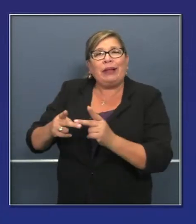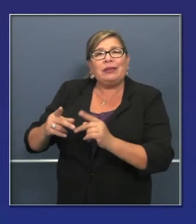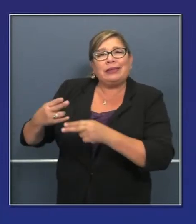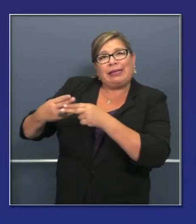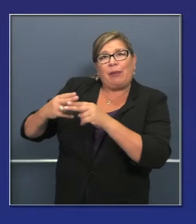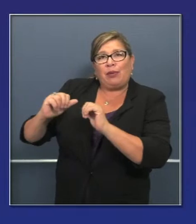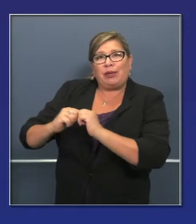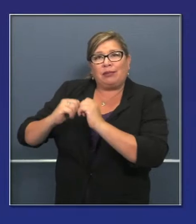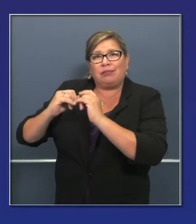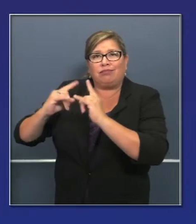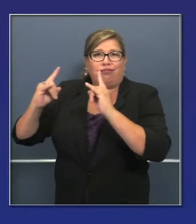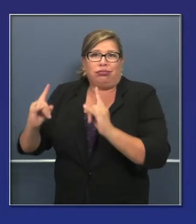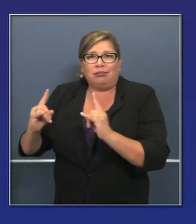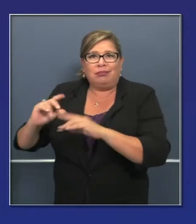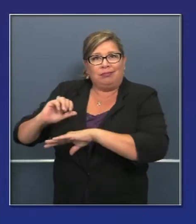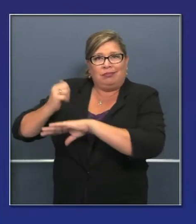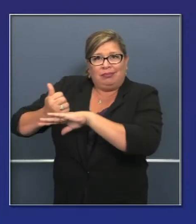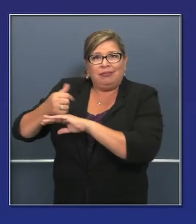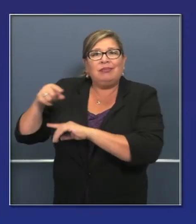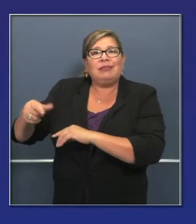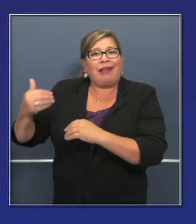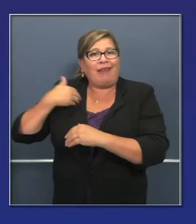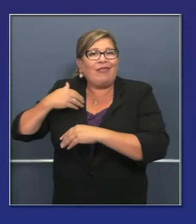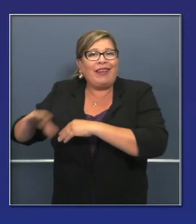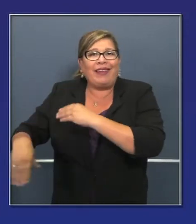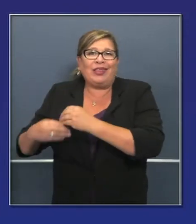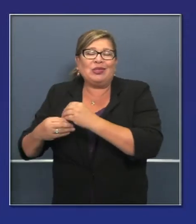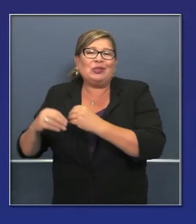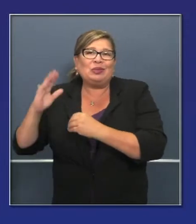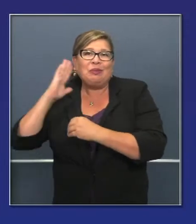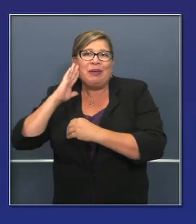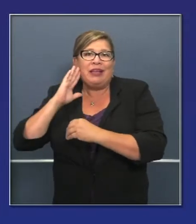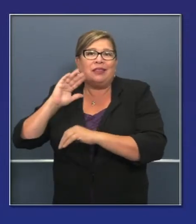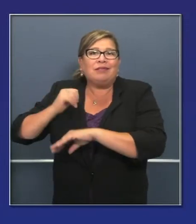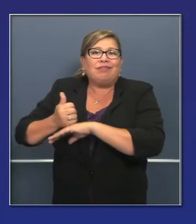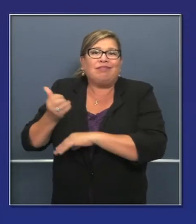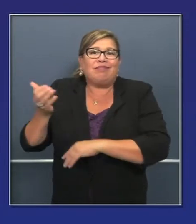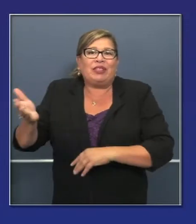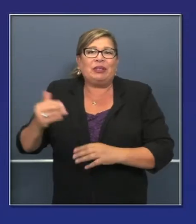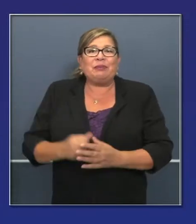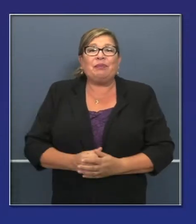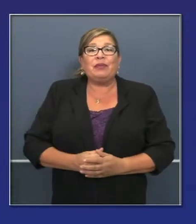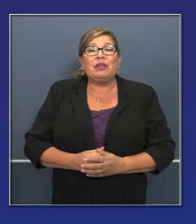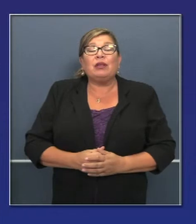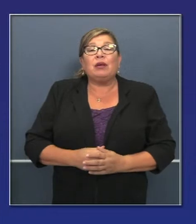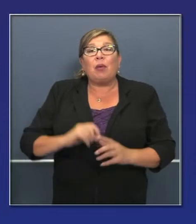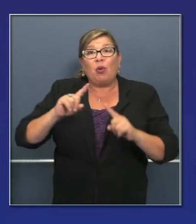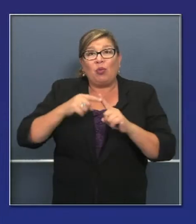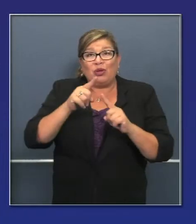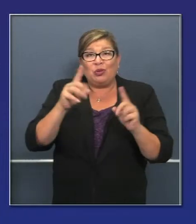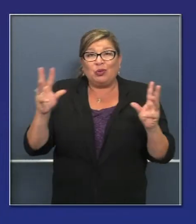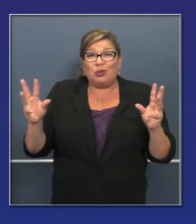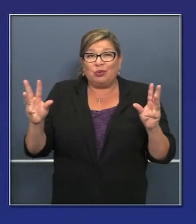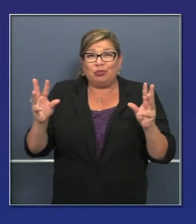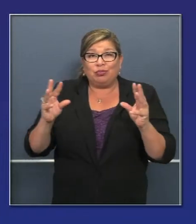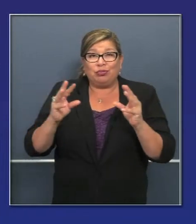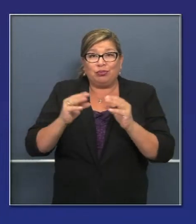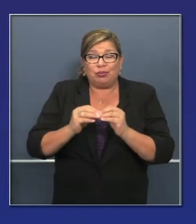within the surge capacity of our hospital system when you put that number 4095 individuals that are